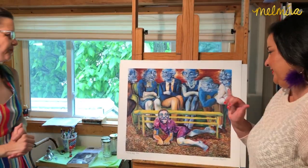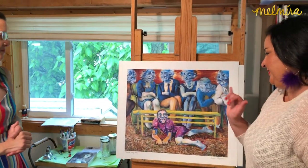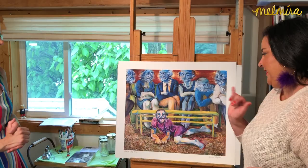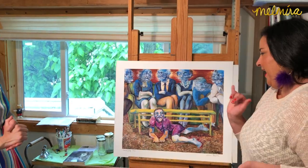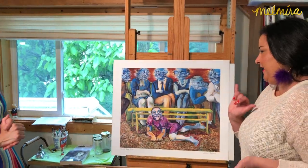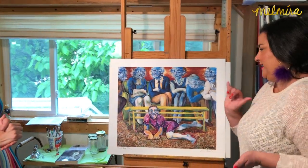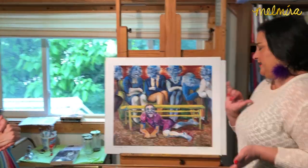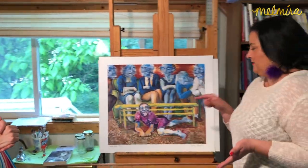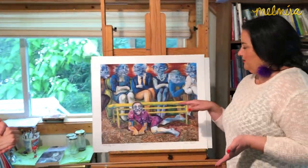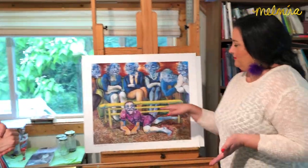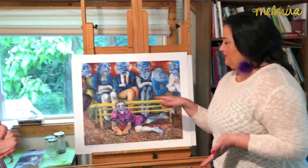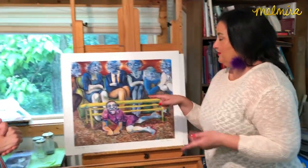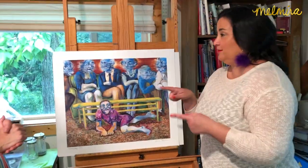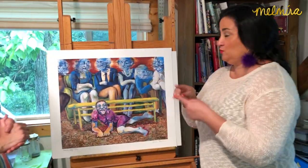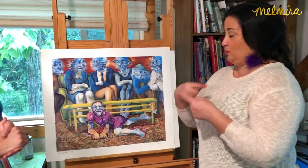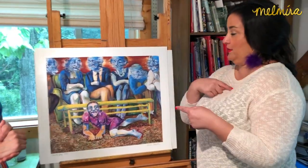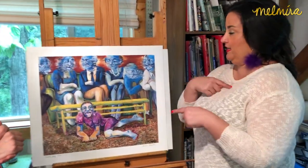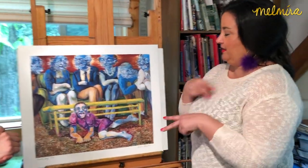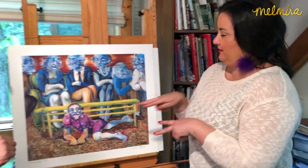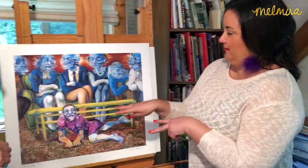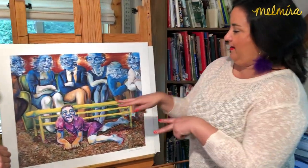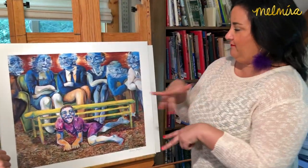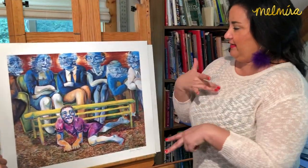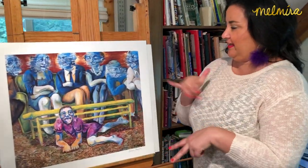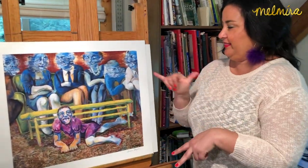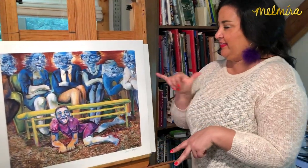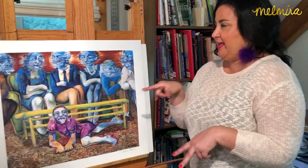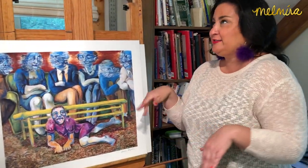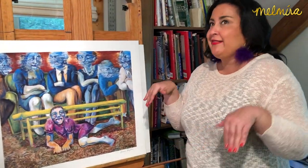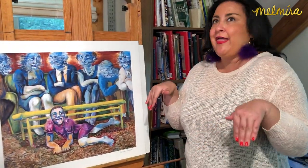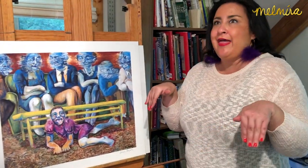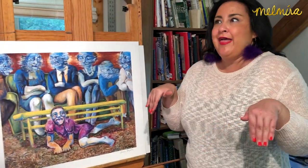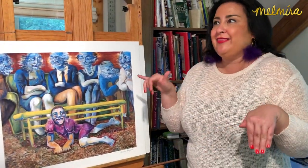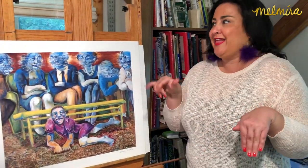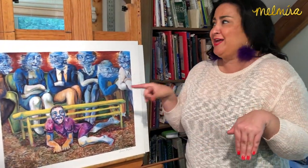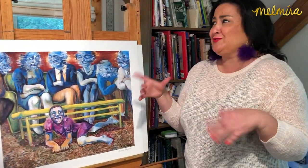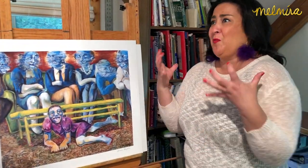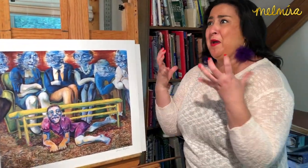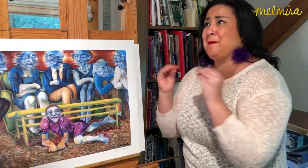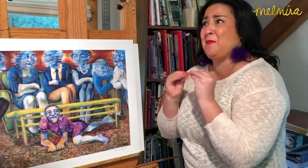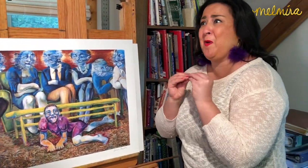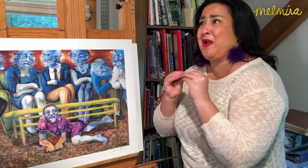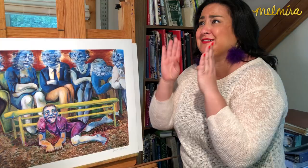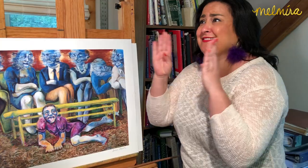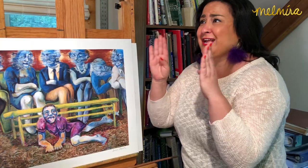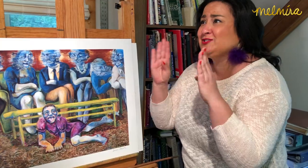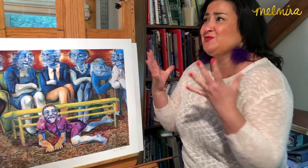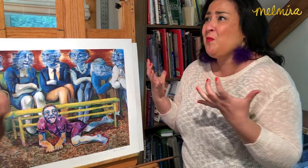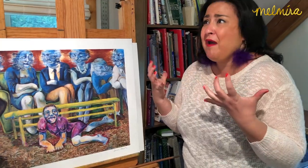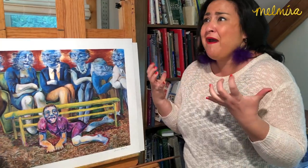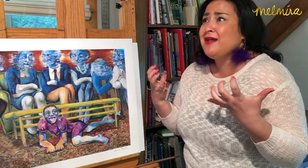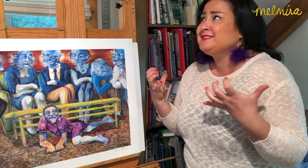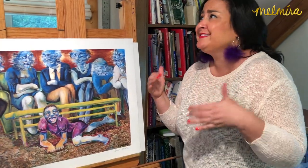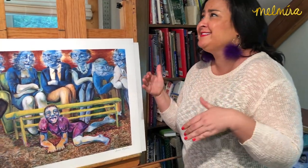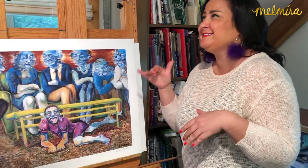Like, to me, I feel she's like, desperate for attention.